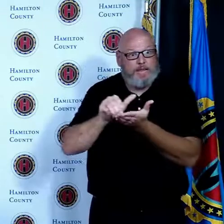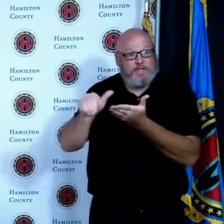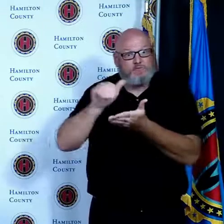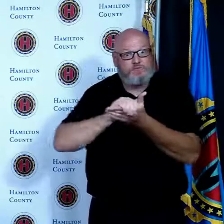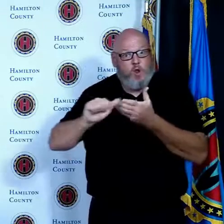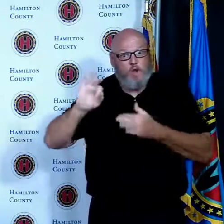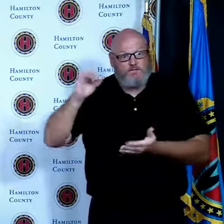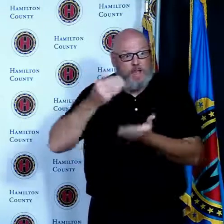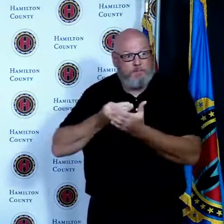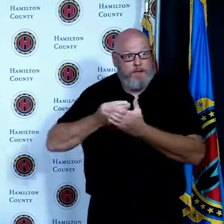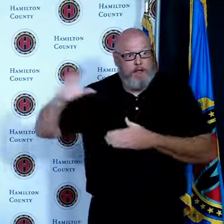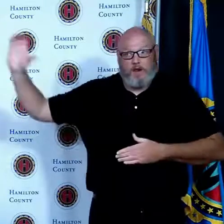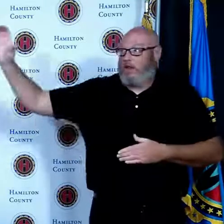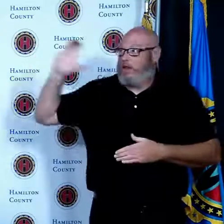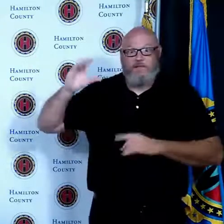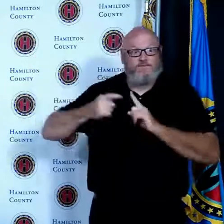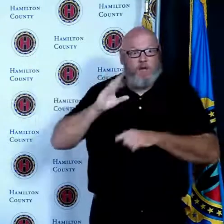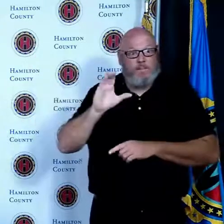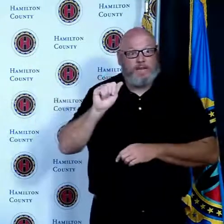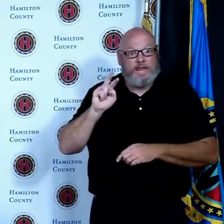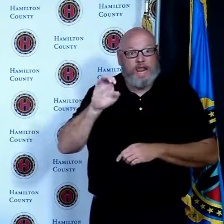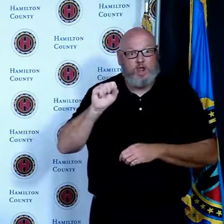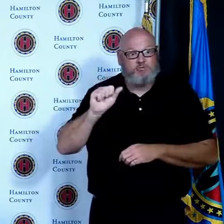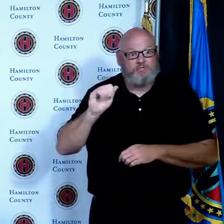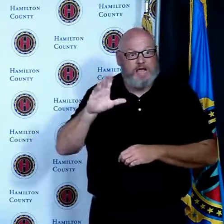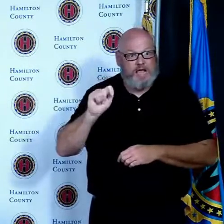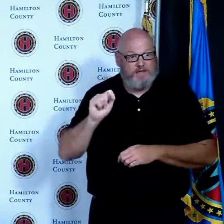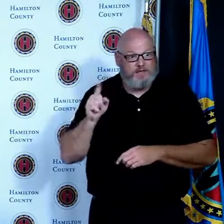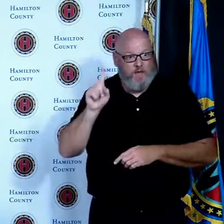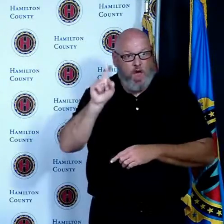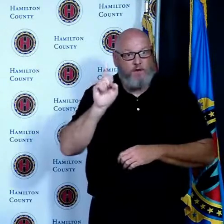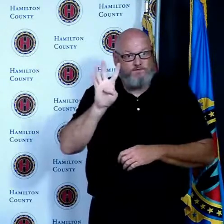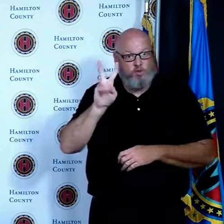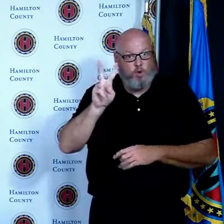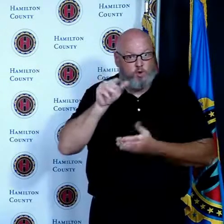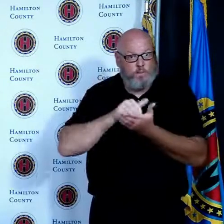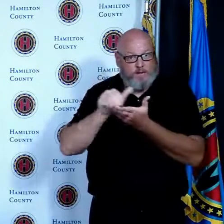this means 175,000 tests from now until the end of the year will be